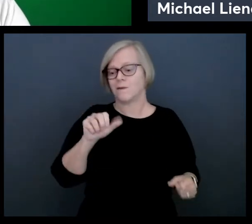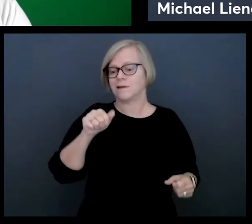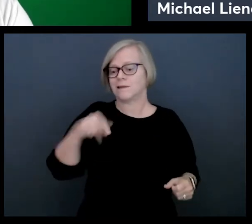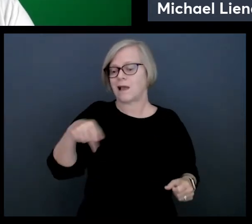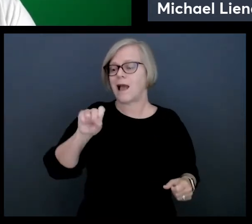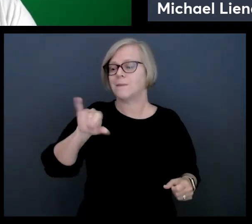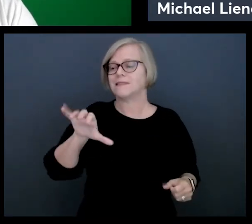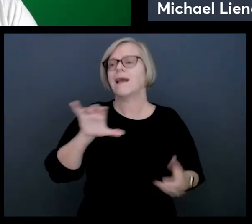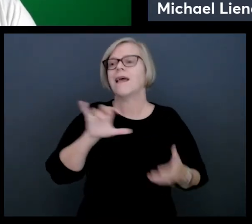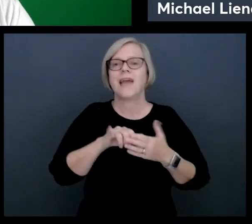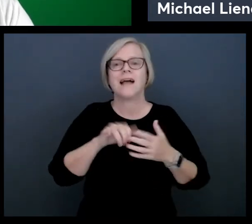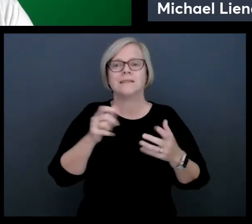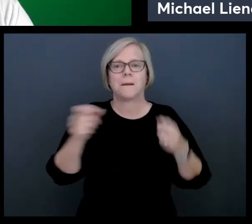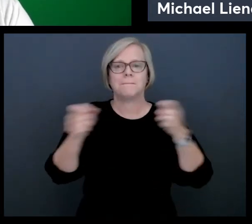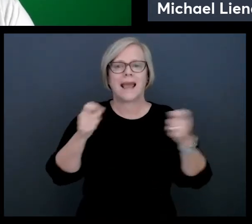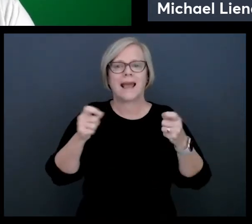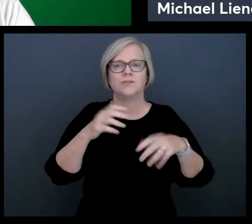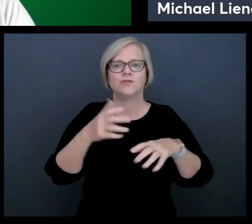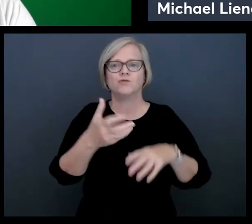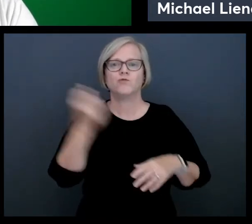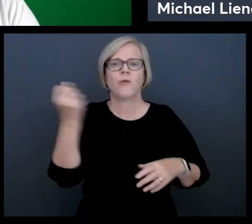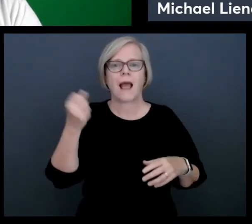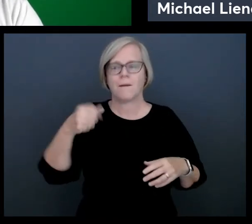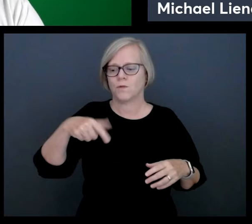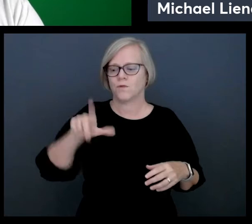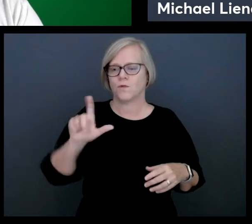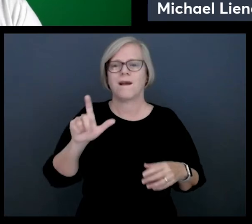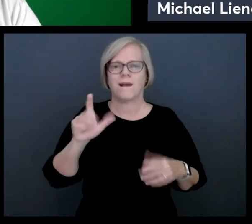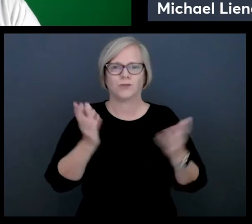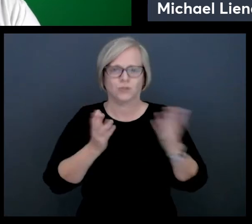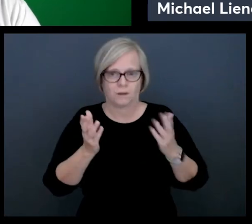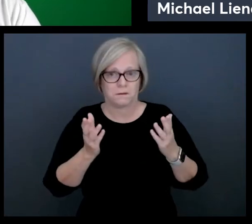AWS AppSync is a managed GraphQL service.